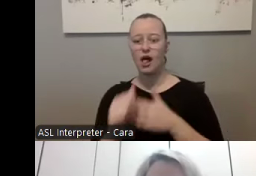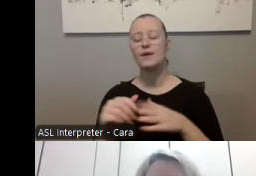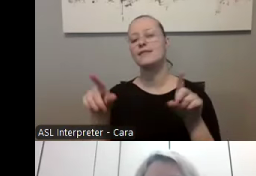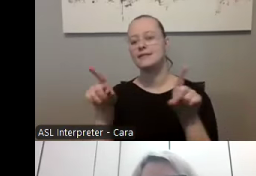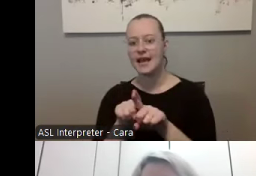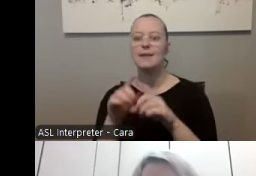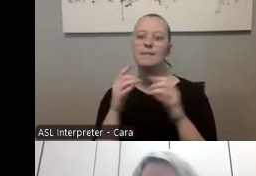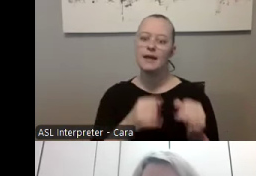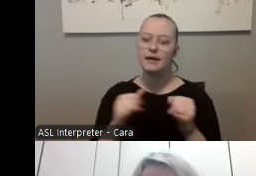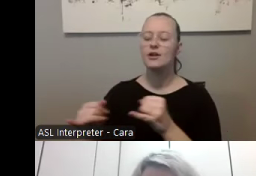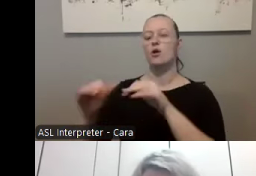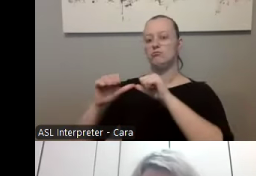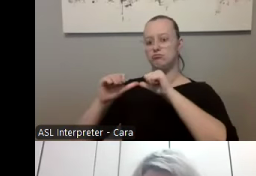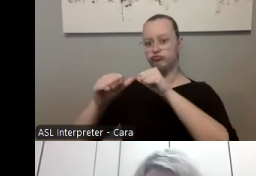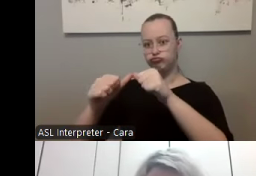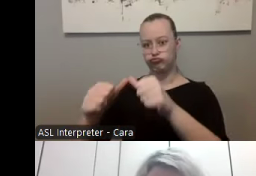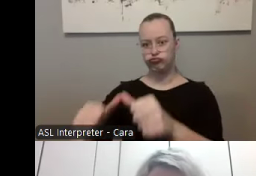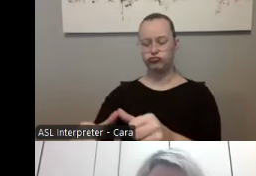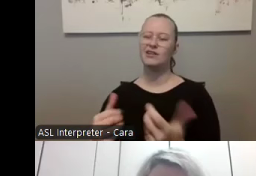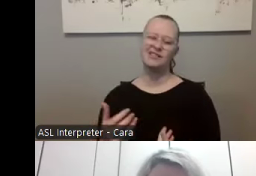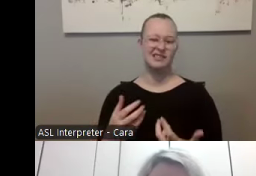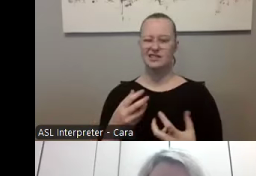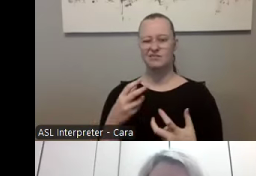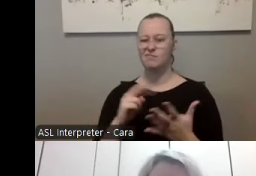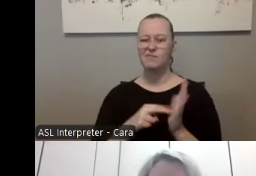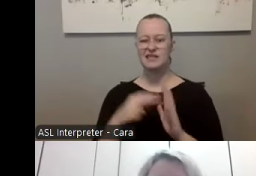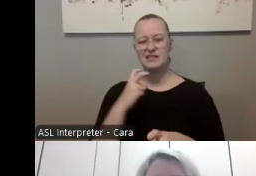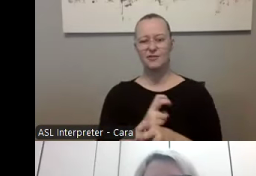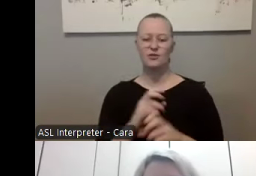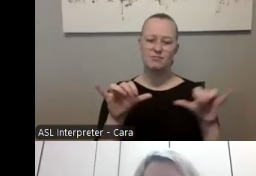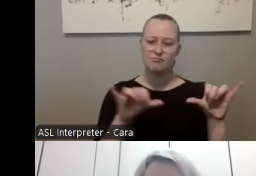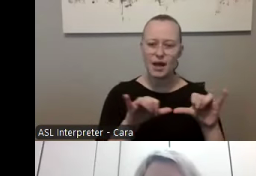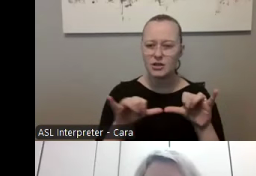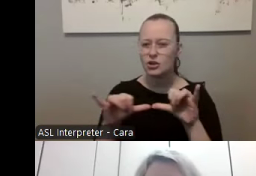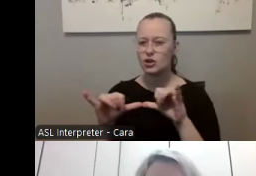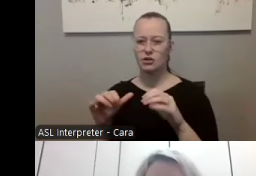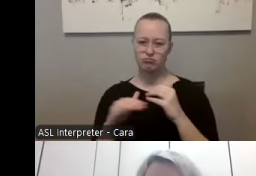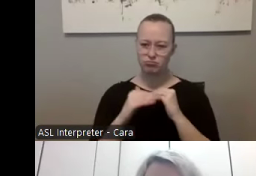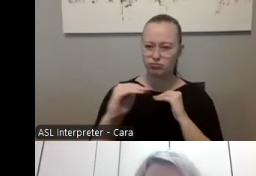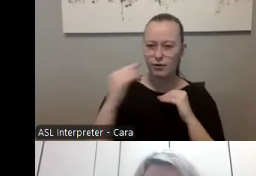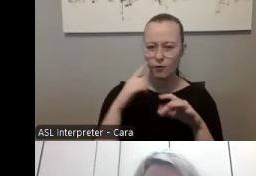time makes it difficult to measure the stability of the workforce. And small sample sizes mean that much of the